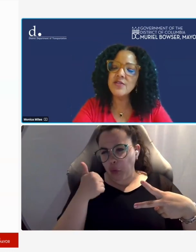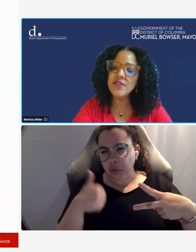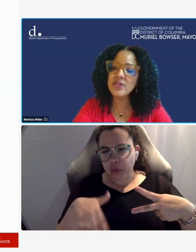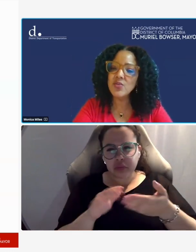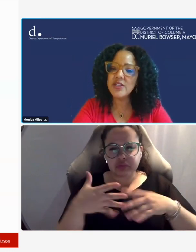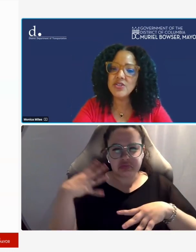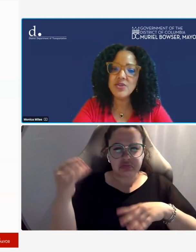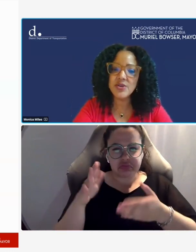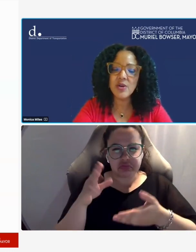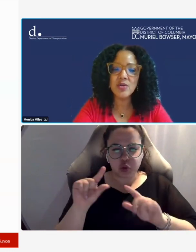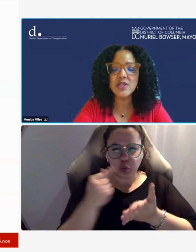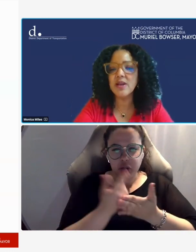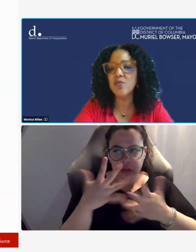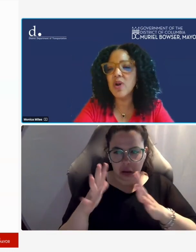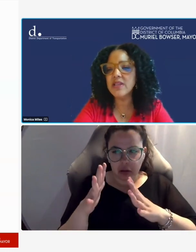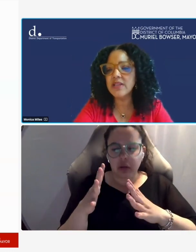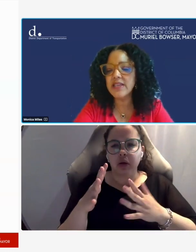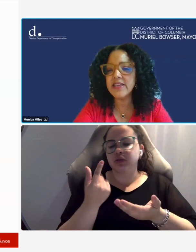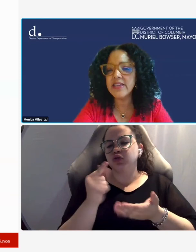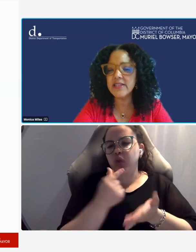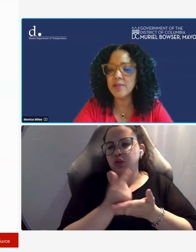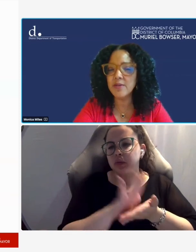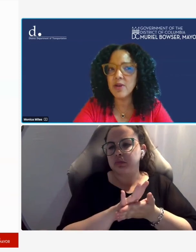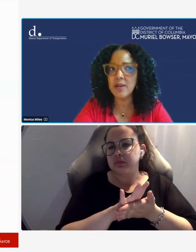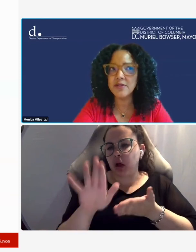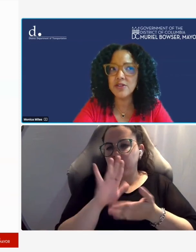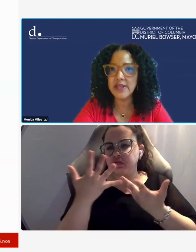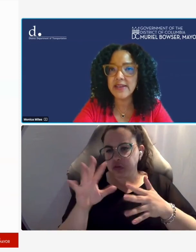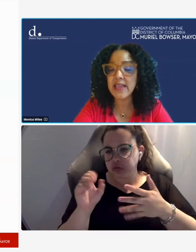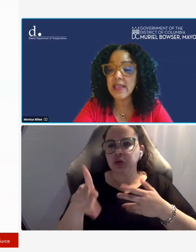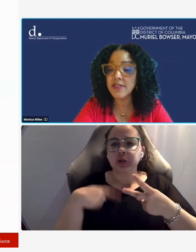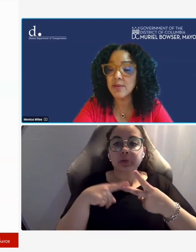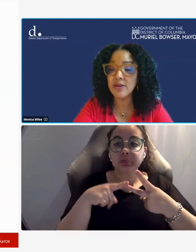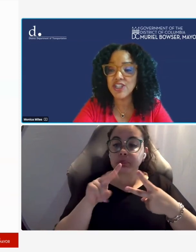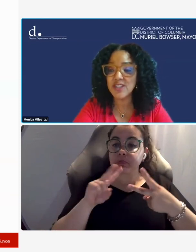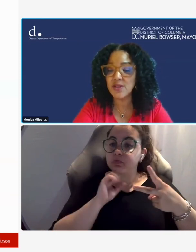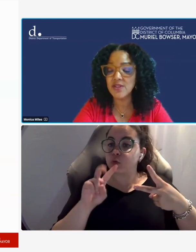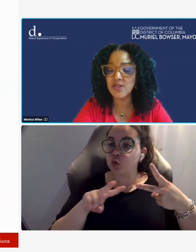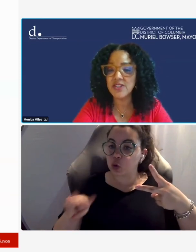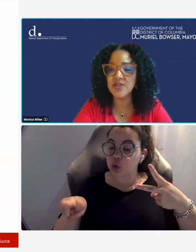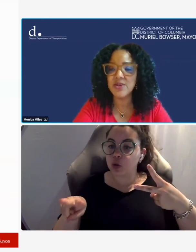that 22 year old um what he ended up um doing and that there was no adjustment on the 22 year old